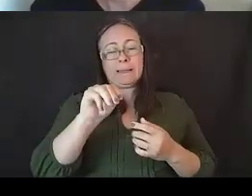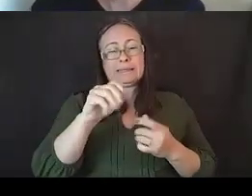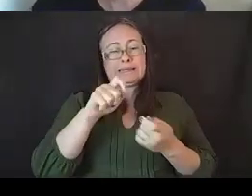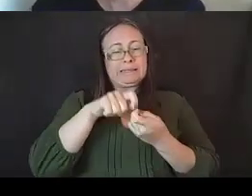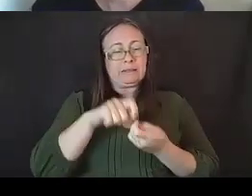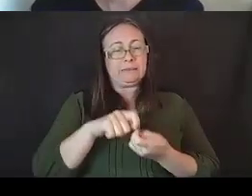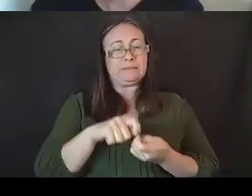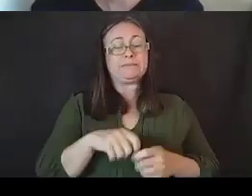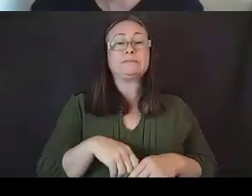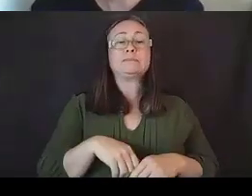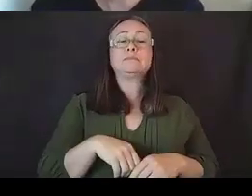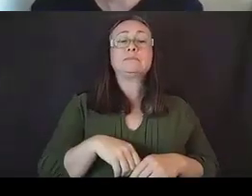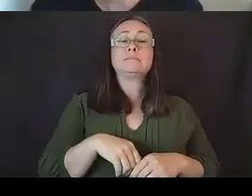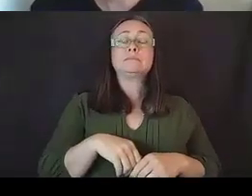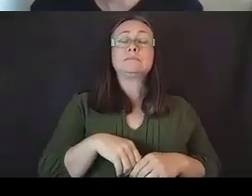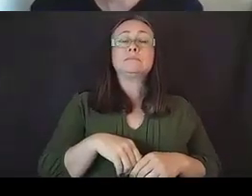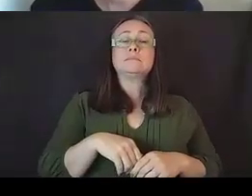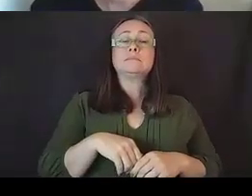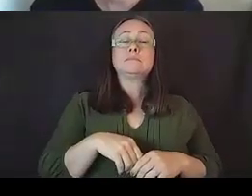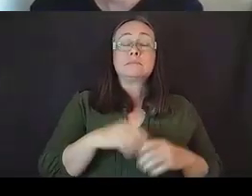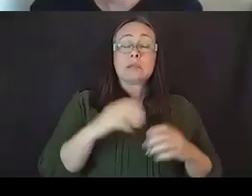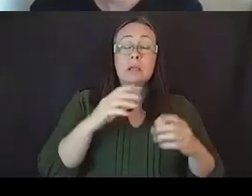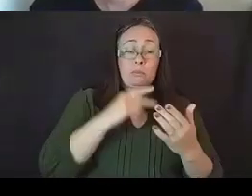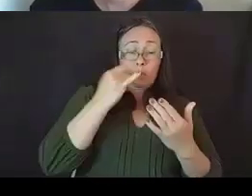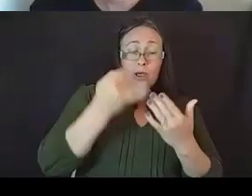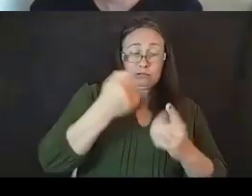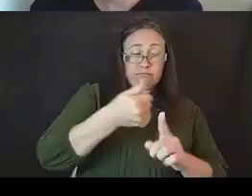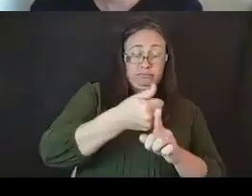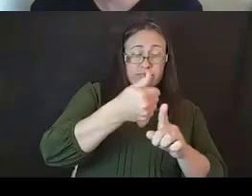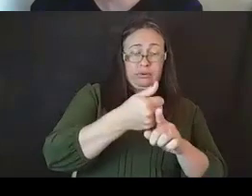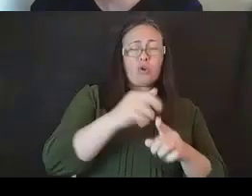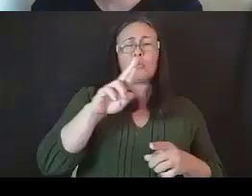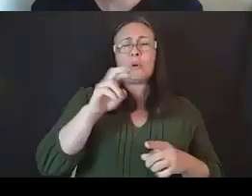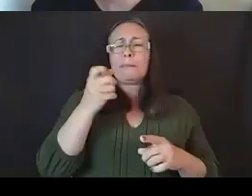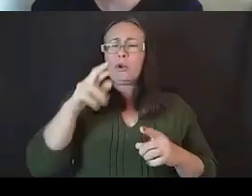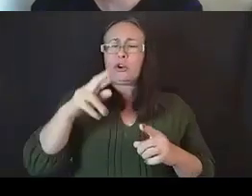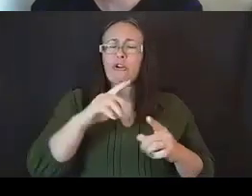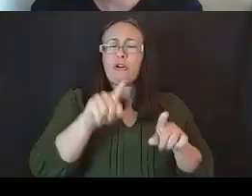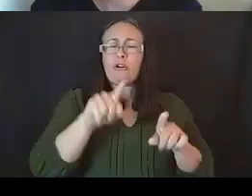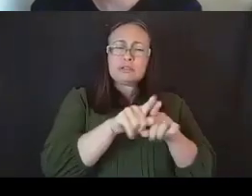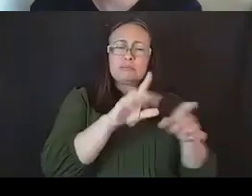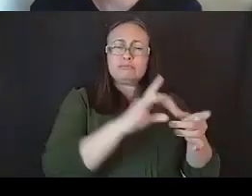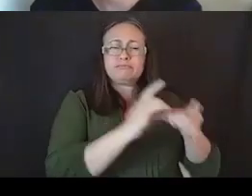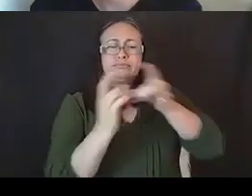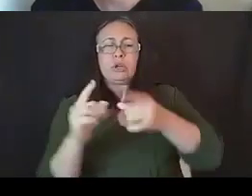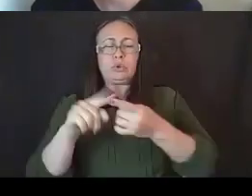In addition to information about the projects, RePORTER also connects these projects to results that they supported.